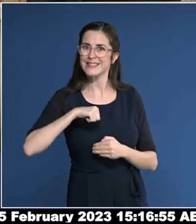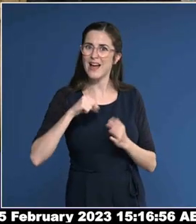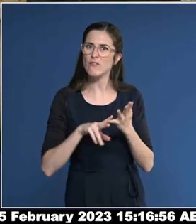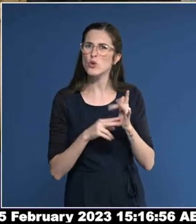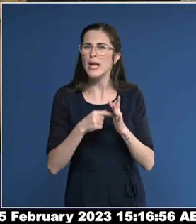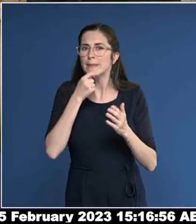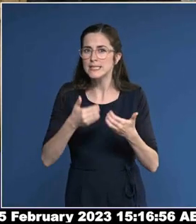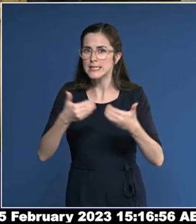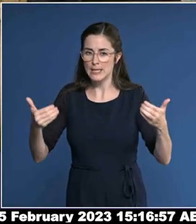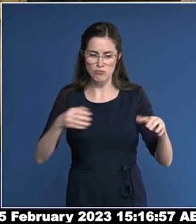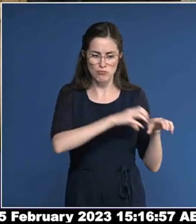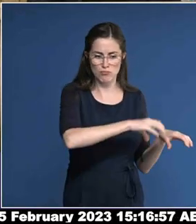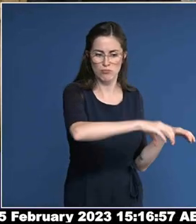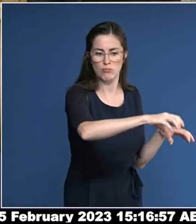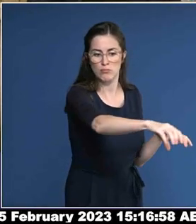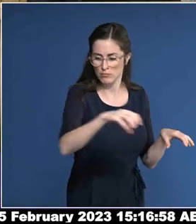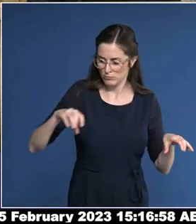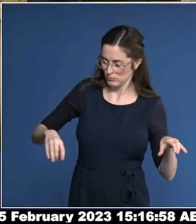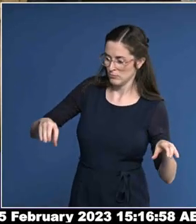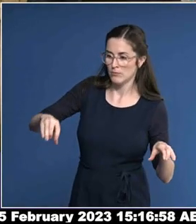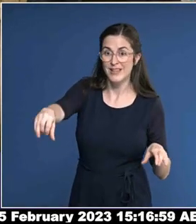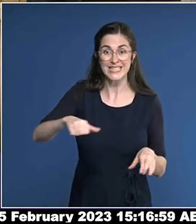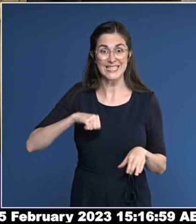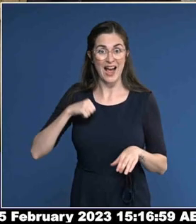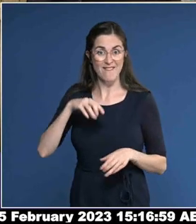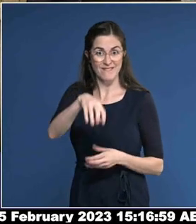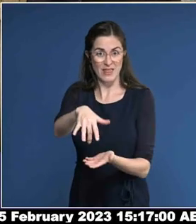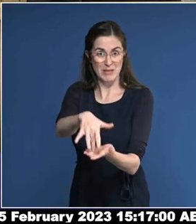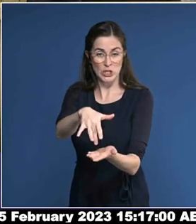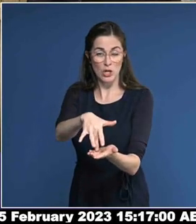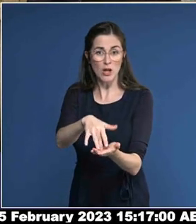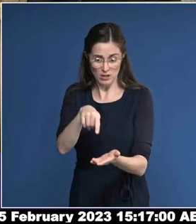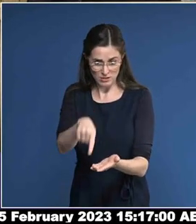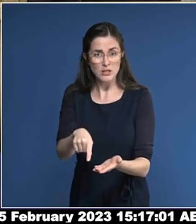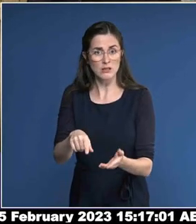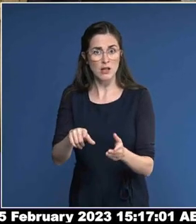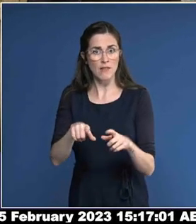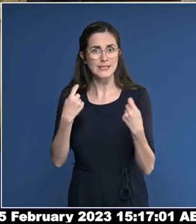And we also expect managers at all levels to visit homes, to have presence, including